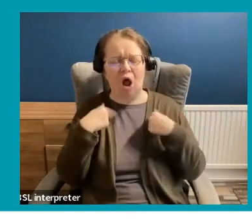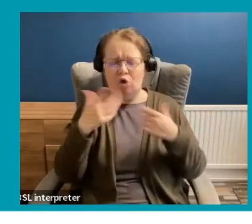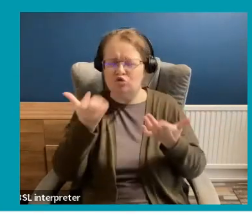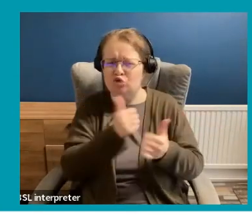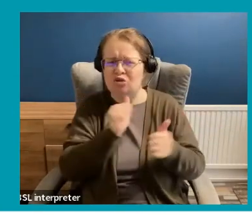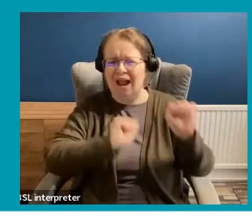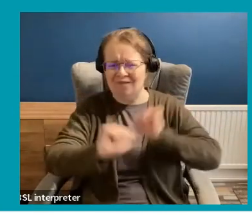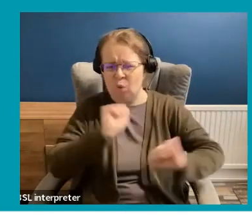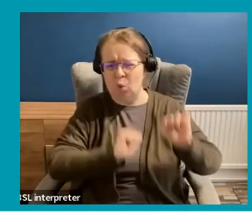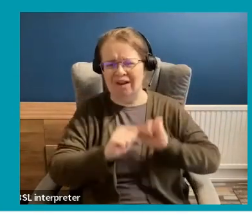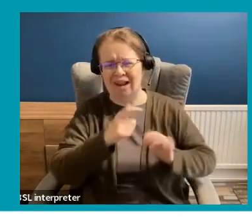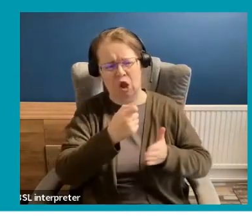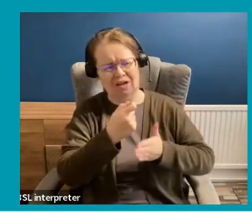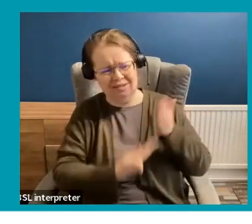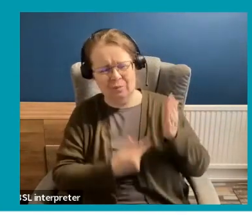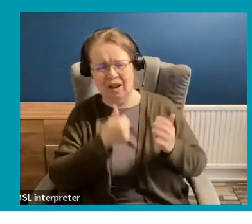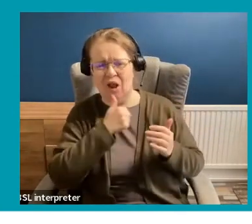a disability using victim which sound